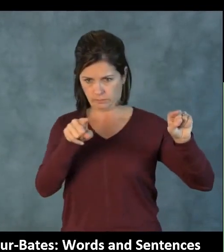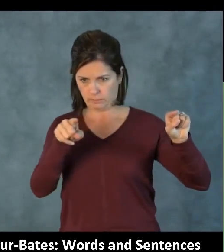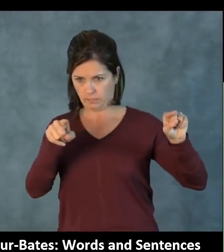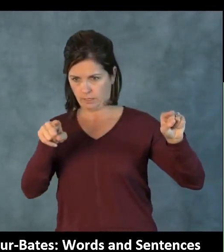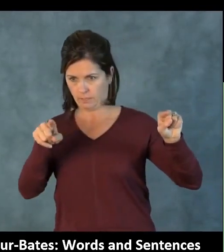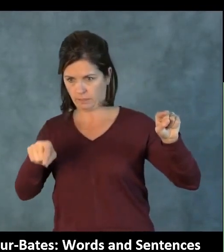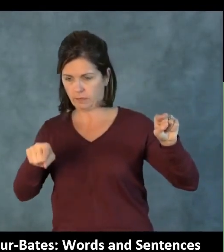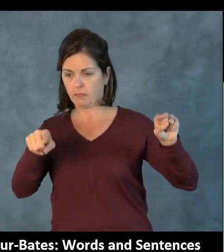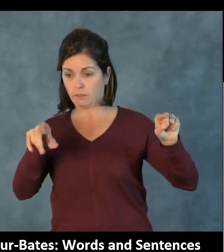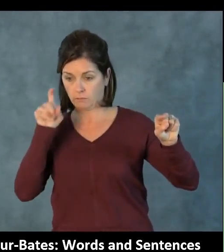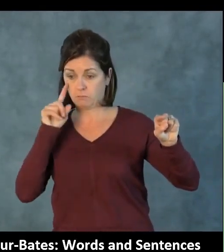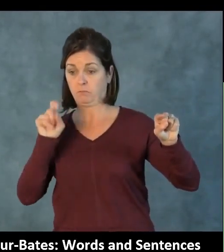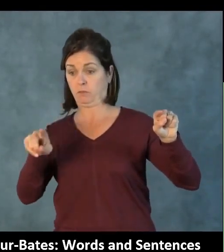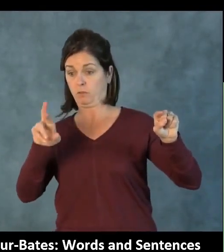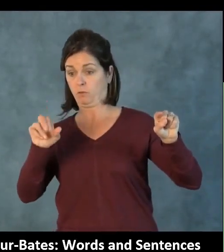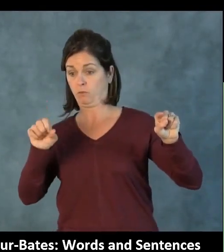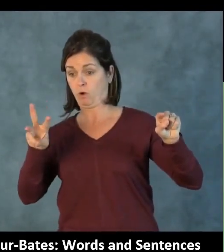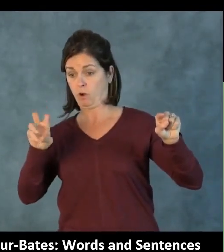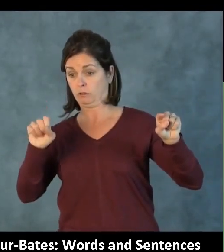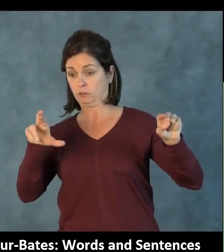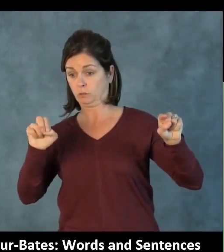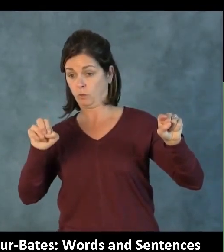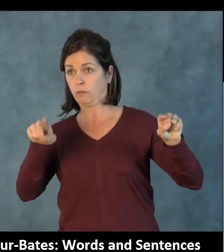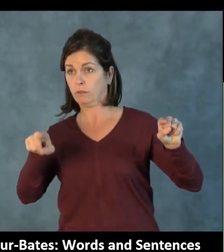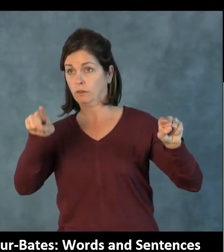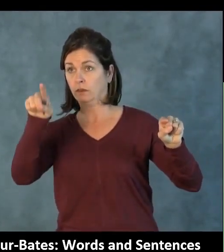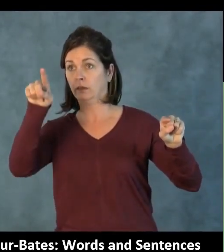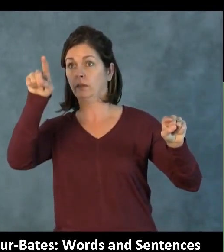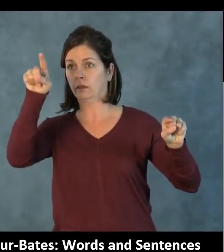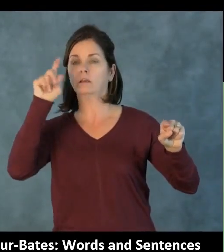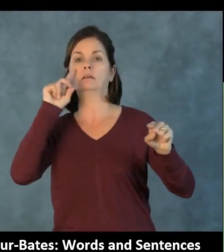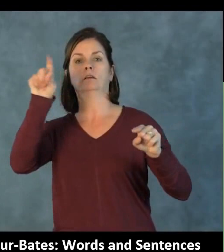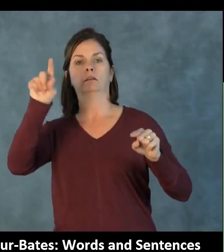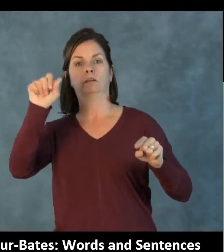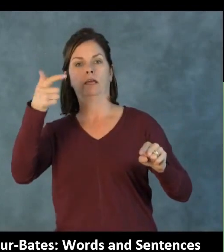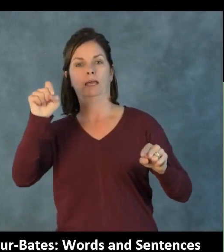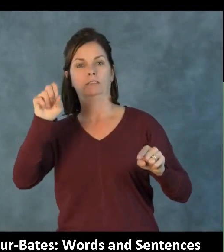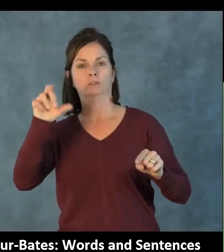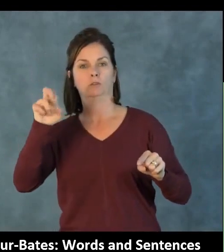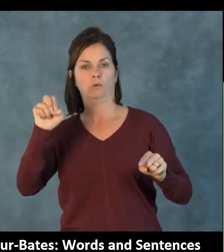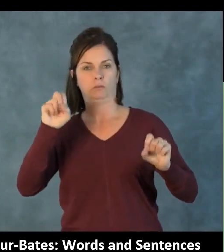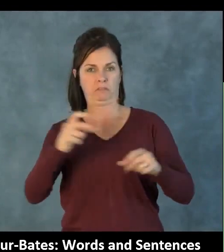and that gives you the child's age score.